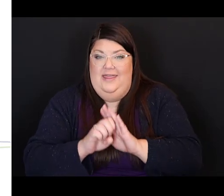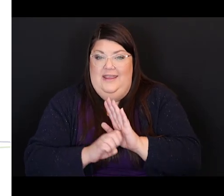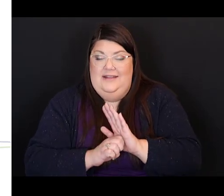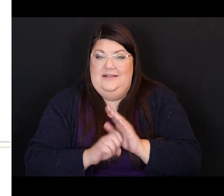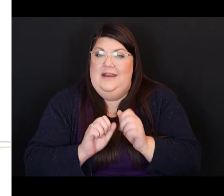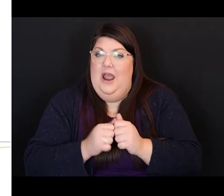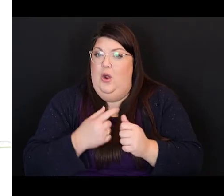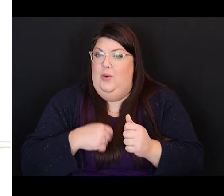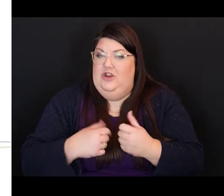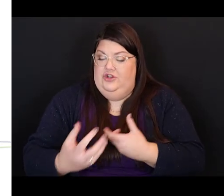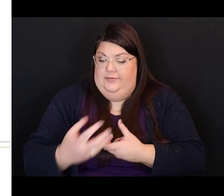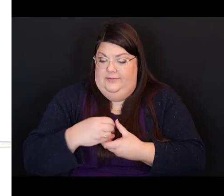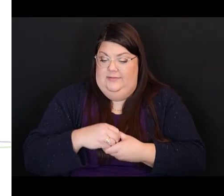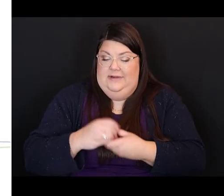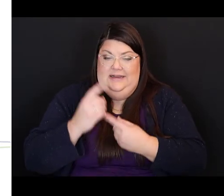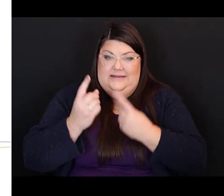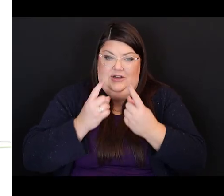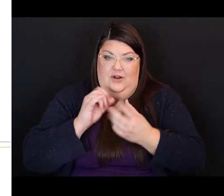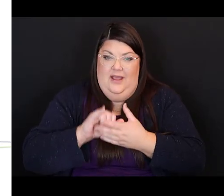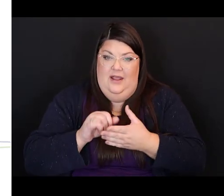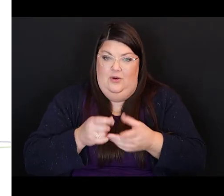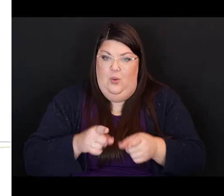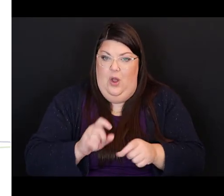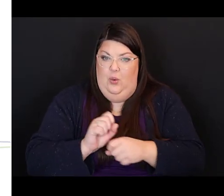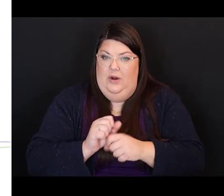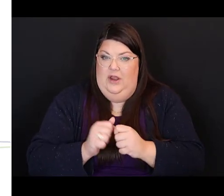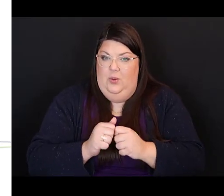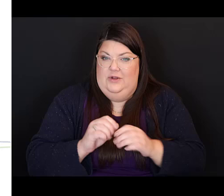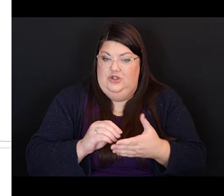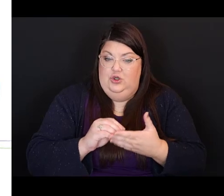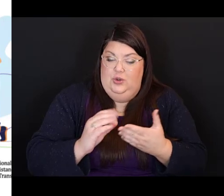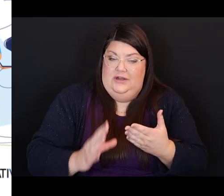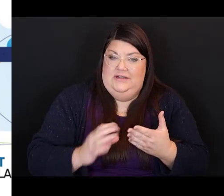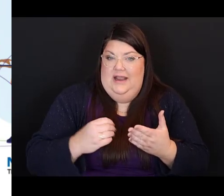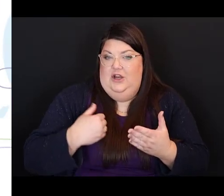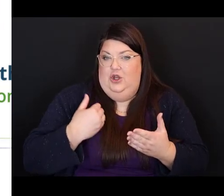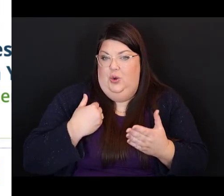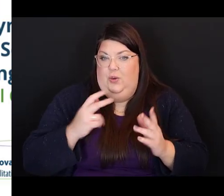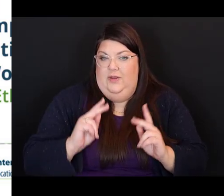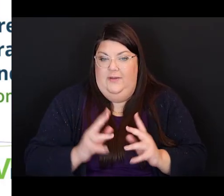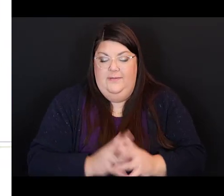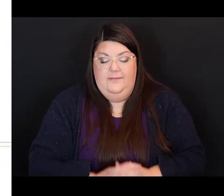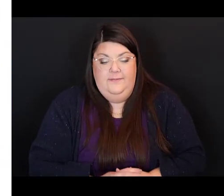and how we should take that into consideration when we're working with students and youth.